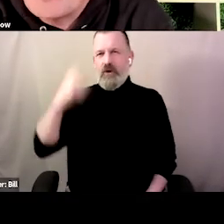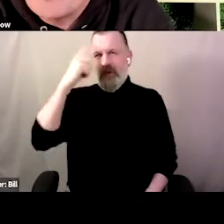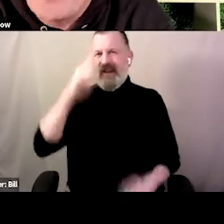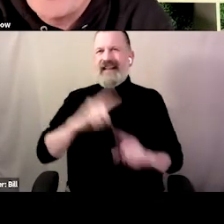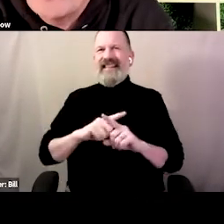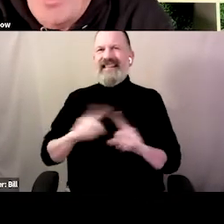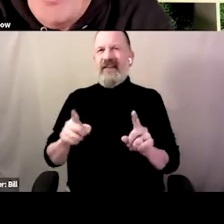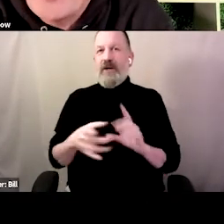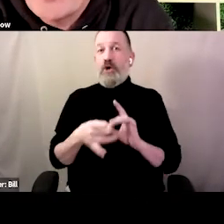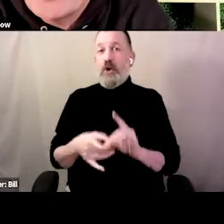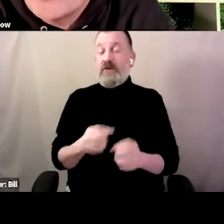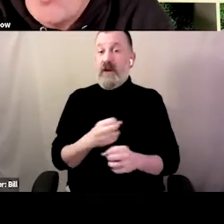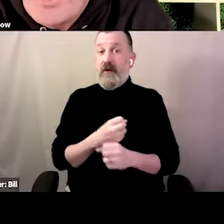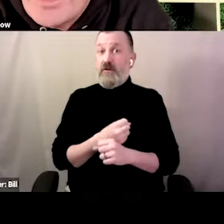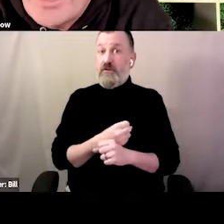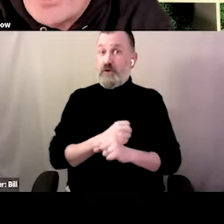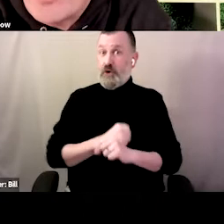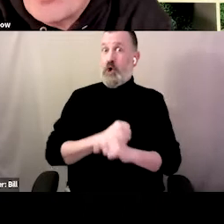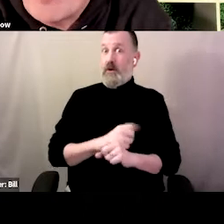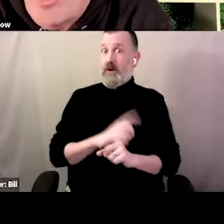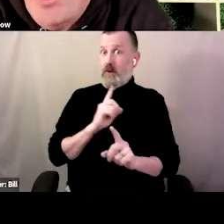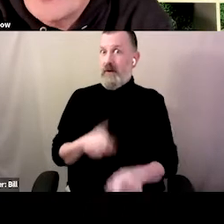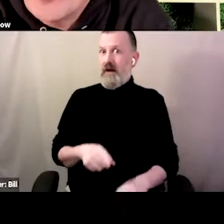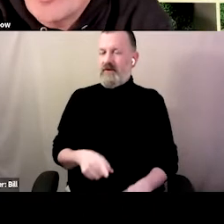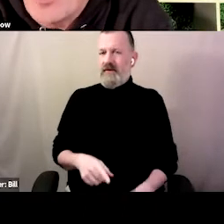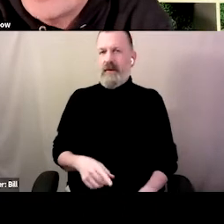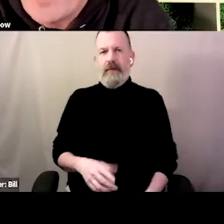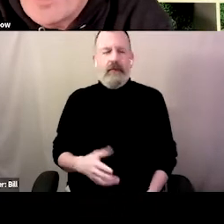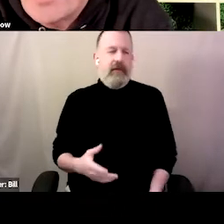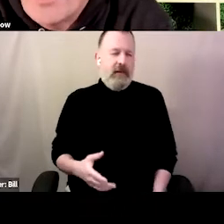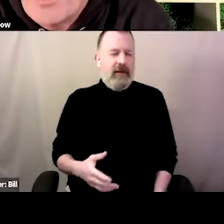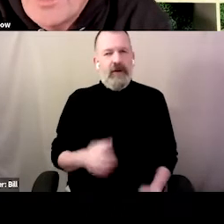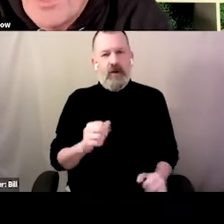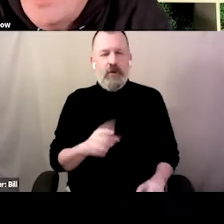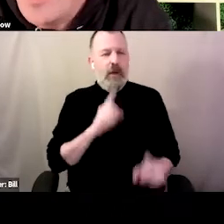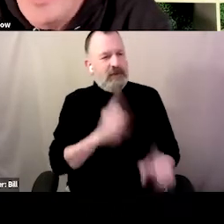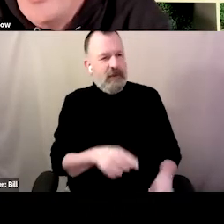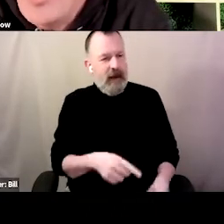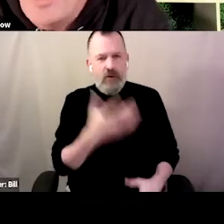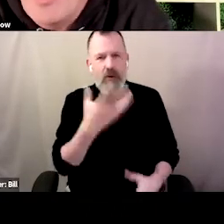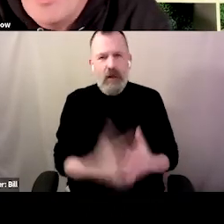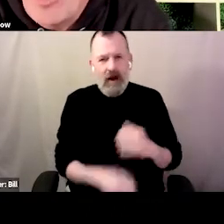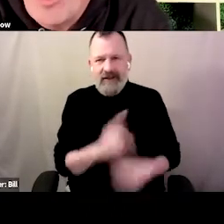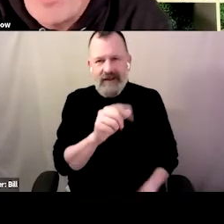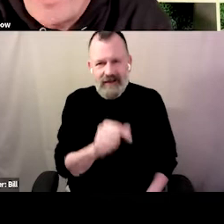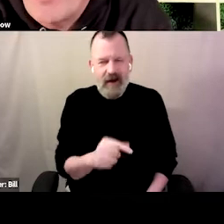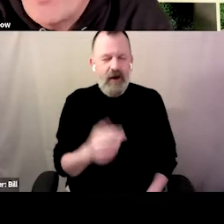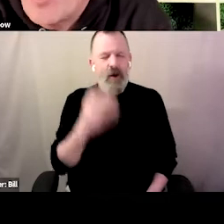perspective as well because it's one thing to respond to a loss of data. CalebBarlow: And we kind of know what that playbook looks like is another thing to